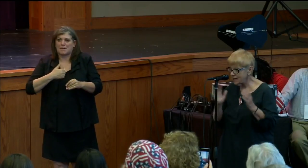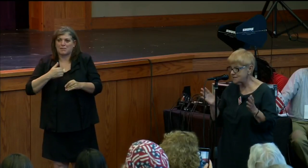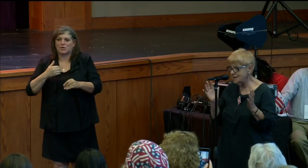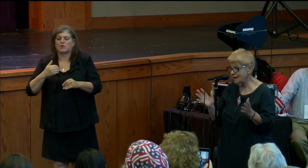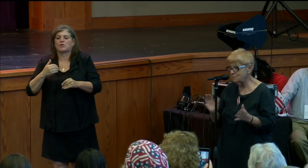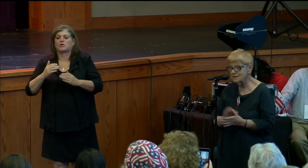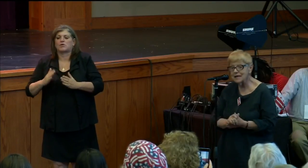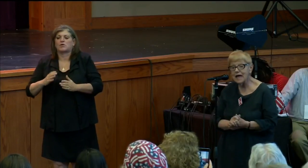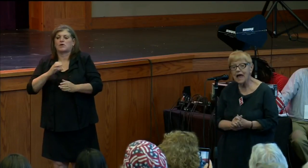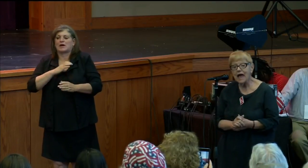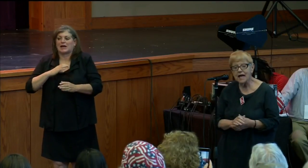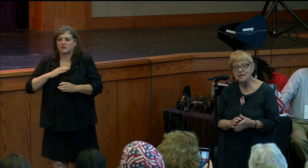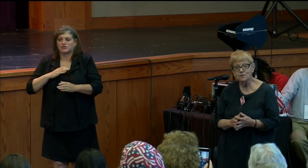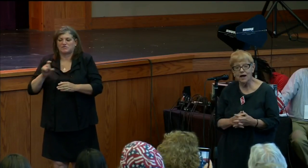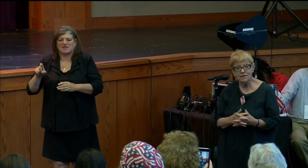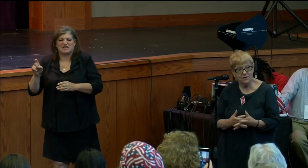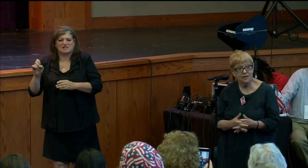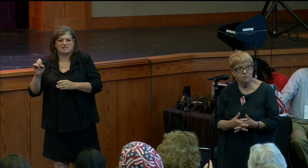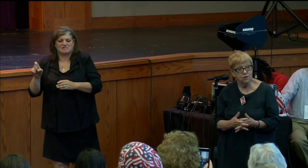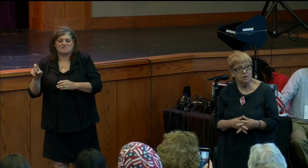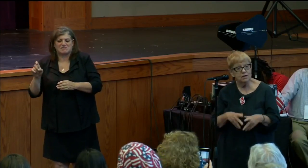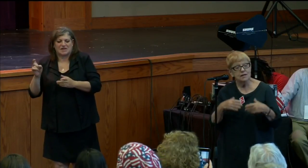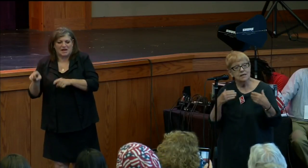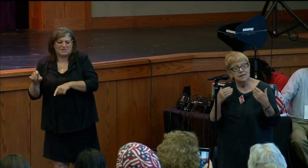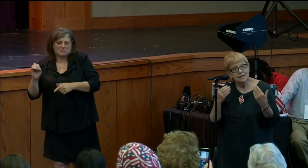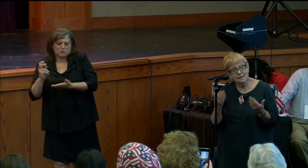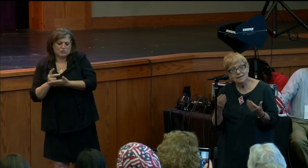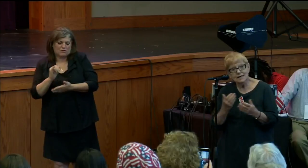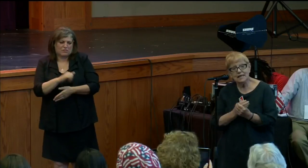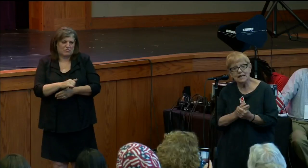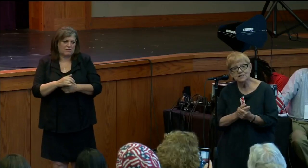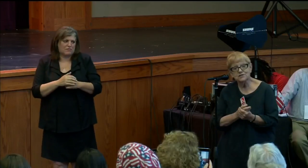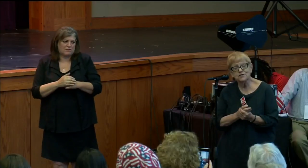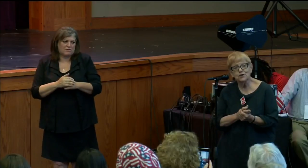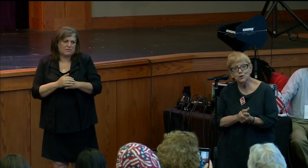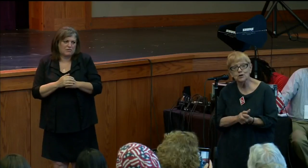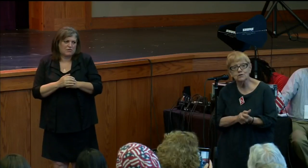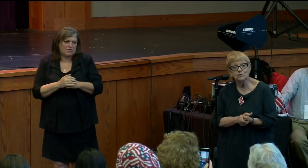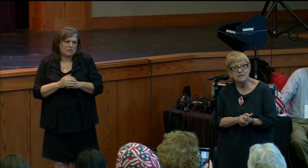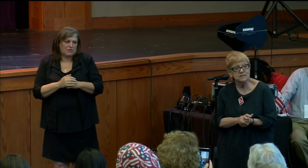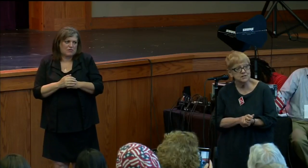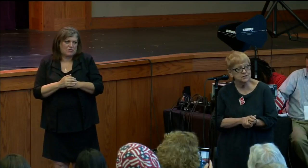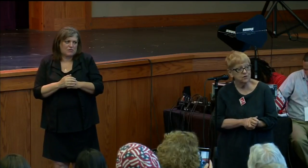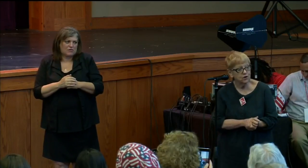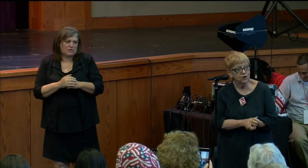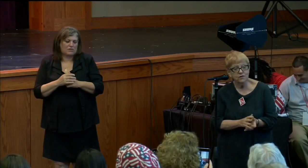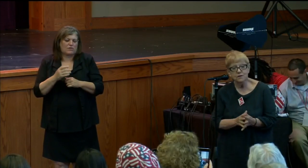HAS TO HAPPEN, AND I THINK IT WILL -- IT HAS FEWER REASONS FOR